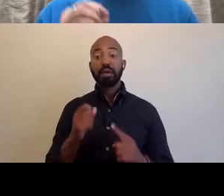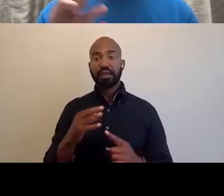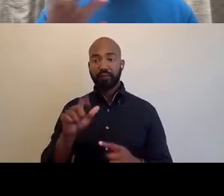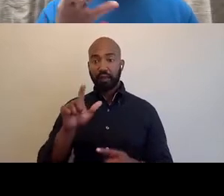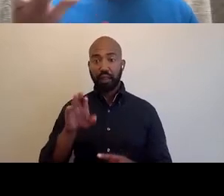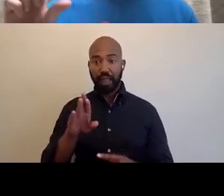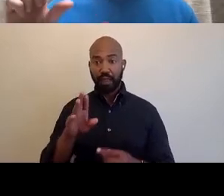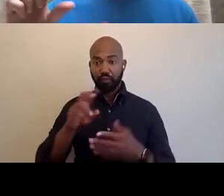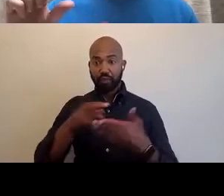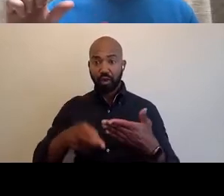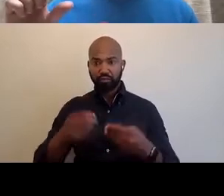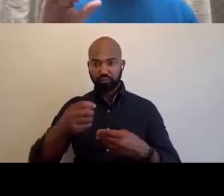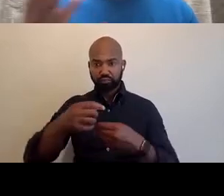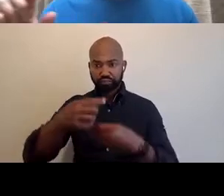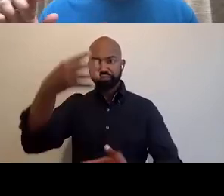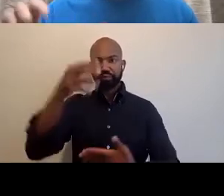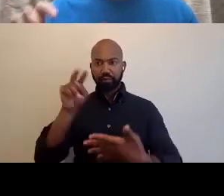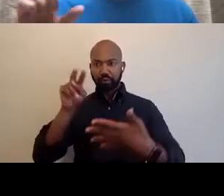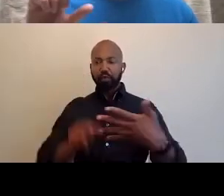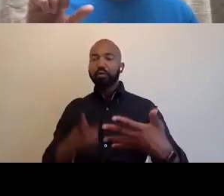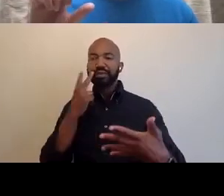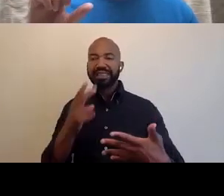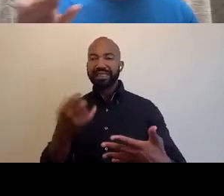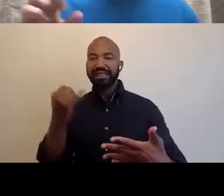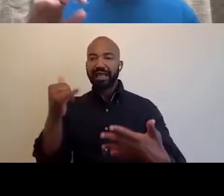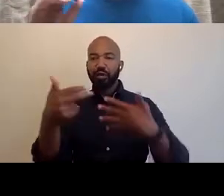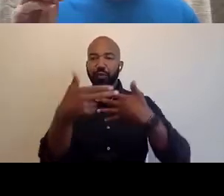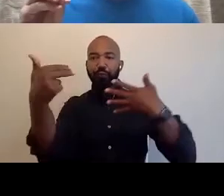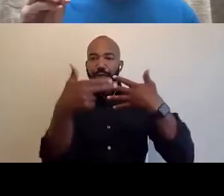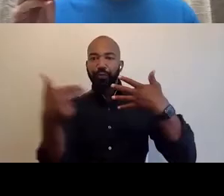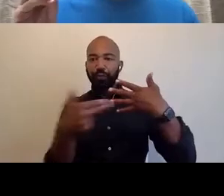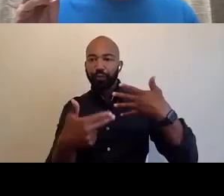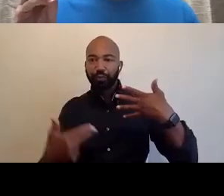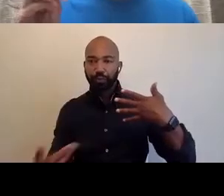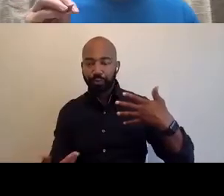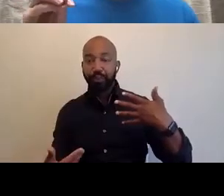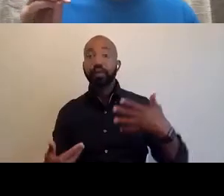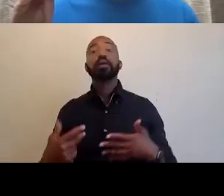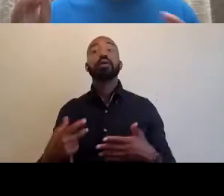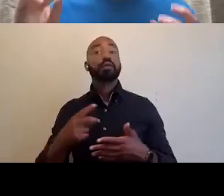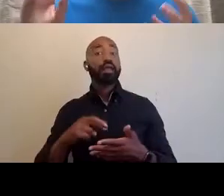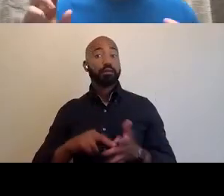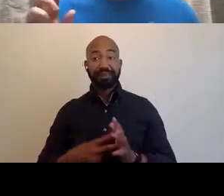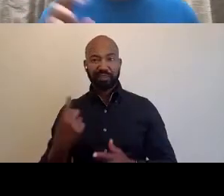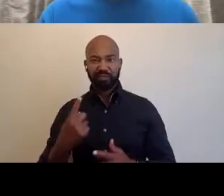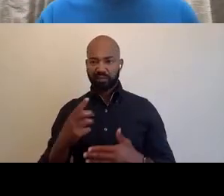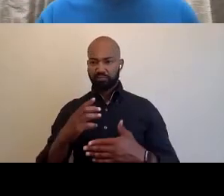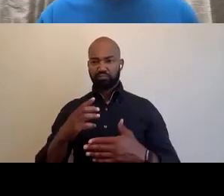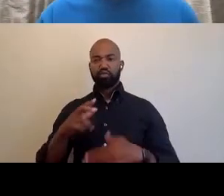sometimes labs will be highlighted in yellow and those are usually when something is out of a normal range.